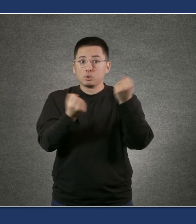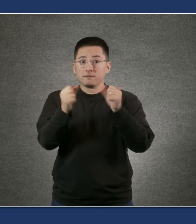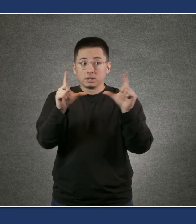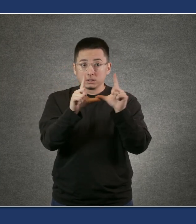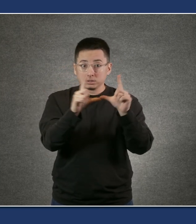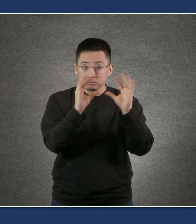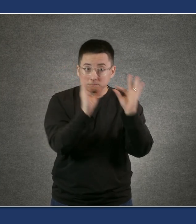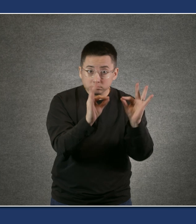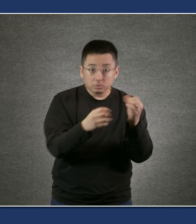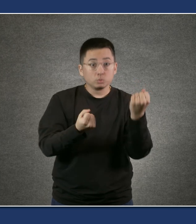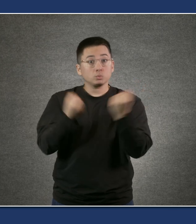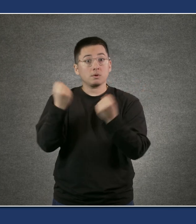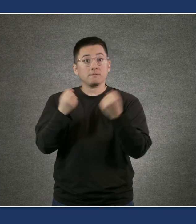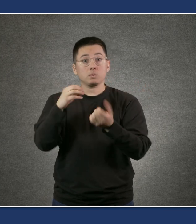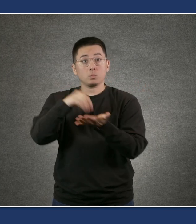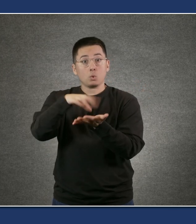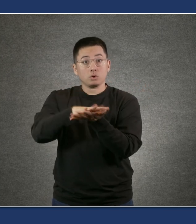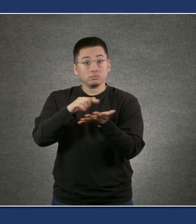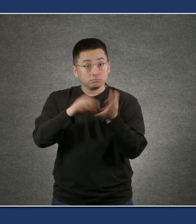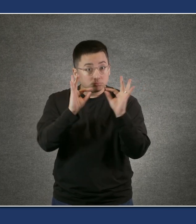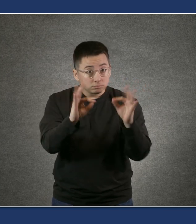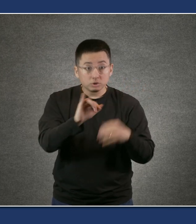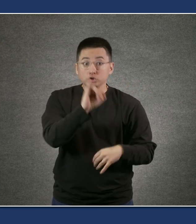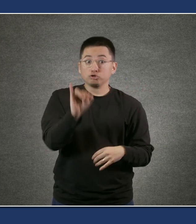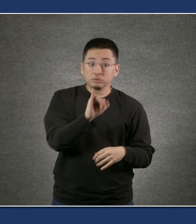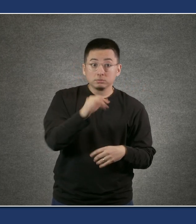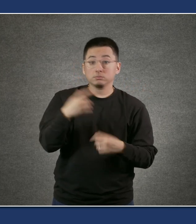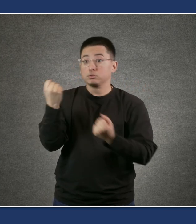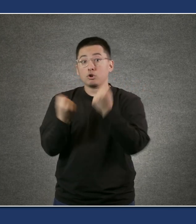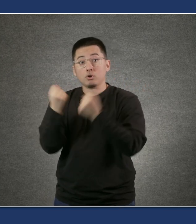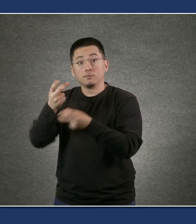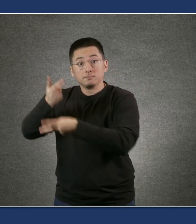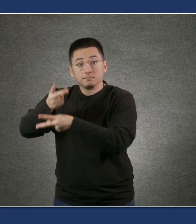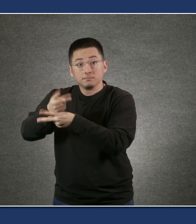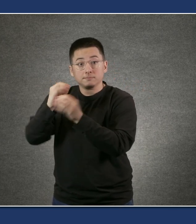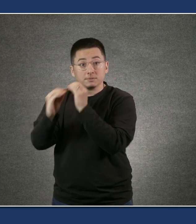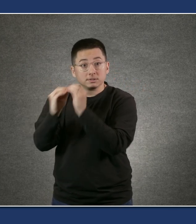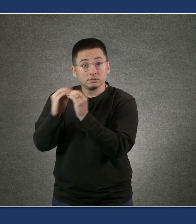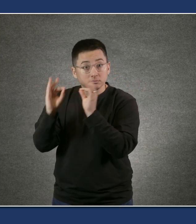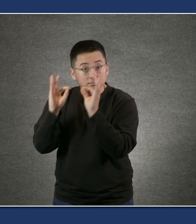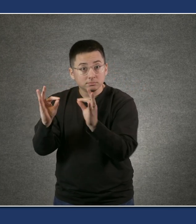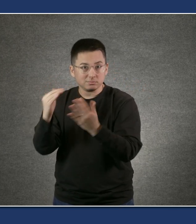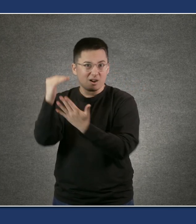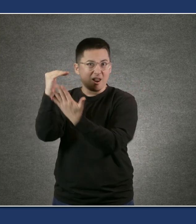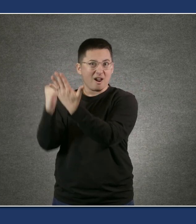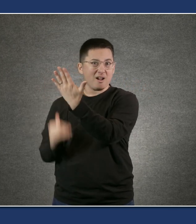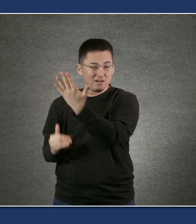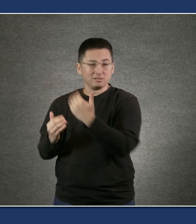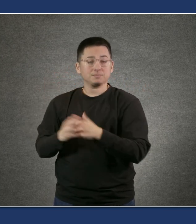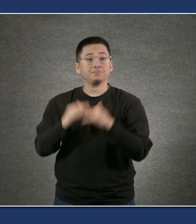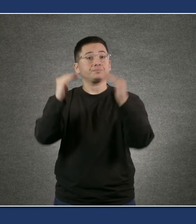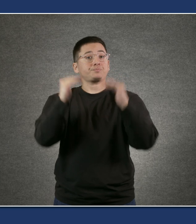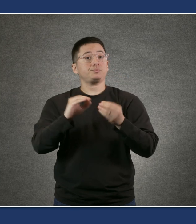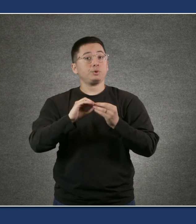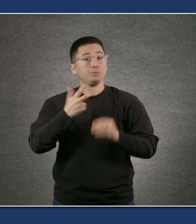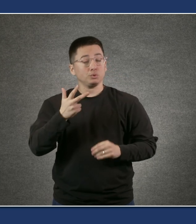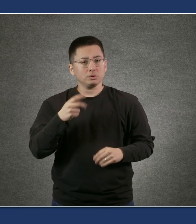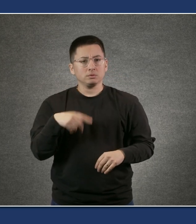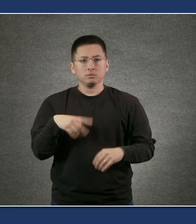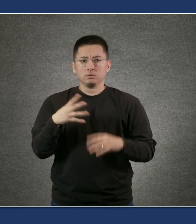insurance, vehicle maintenance, et cetera. Third, the additional responsibility of having to monitor multiple clients' use